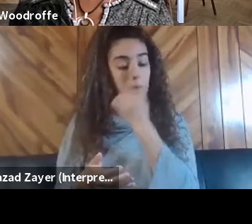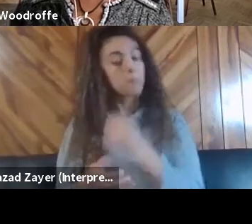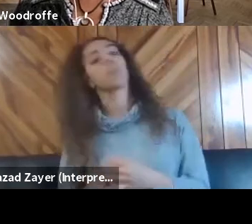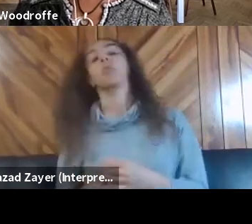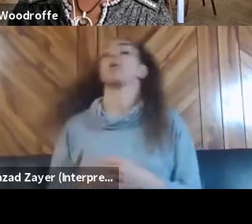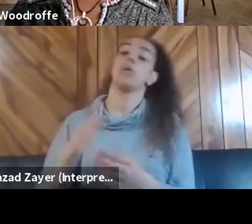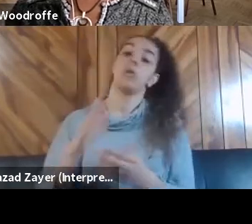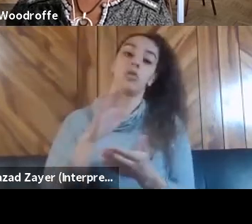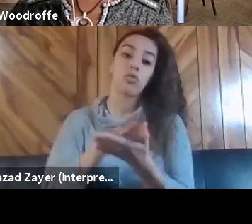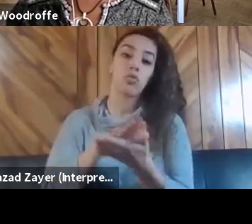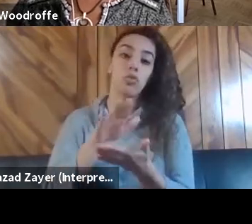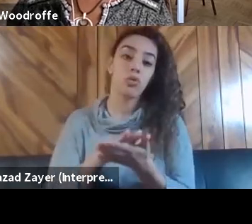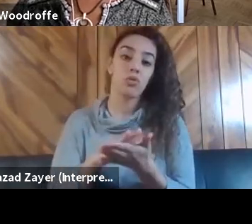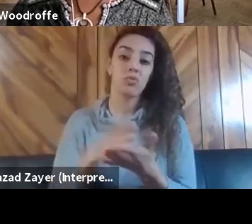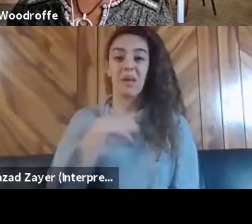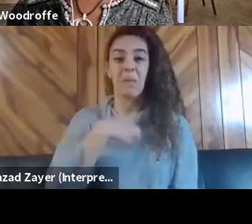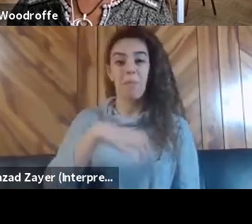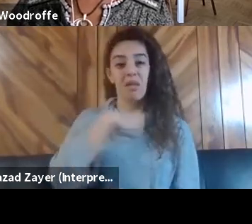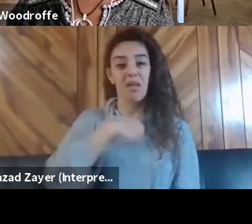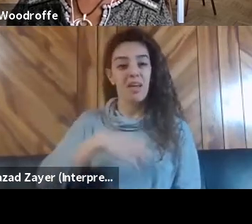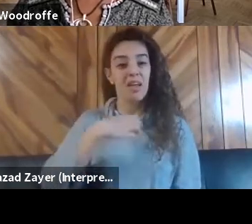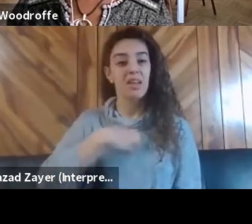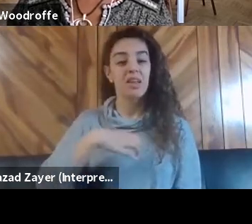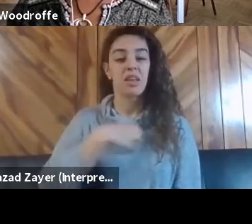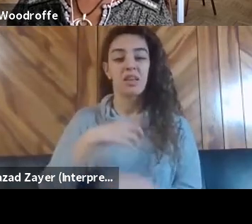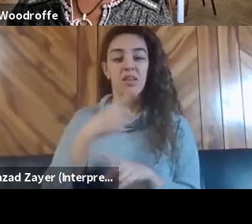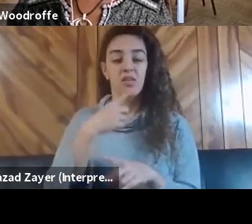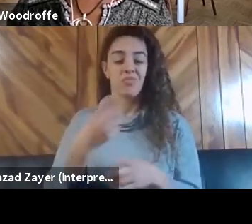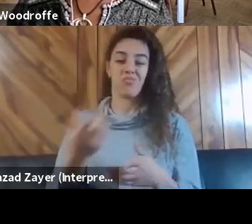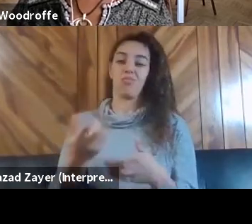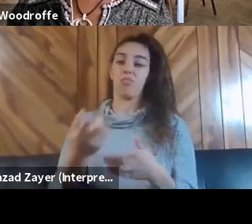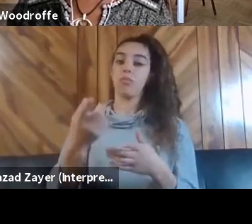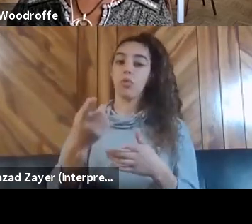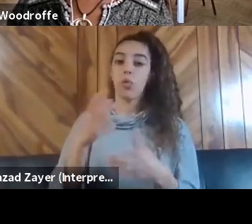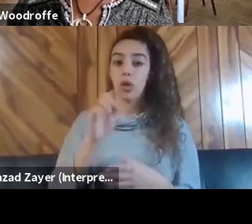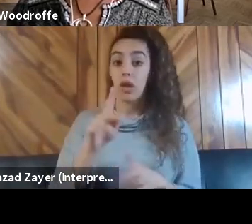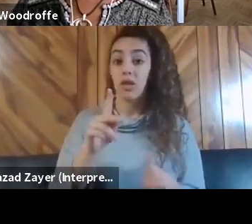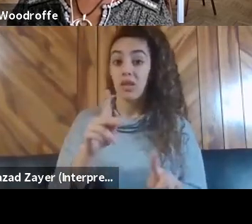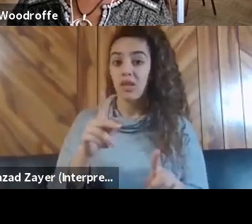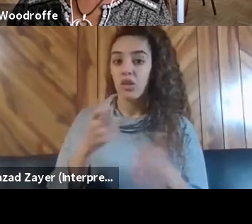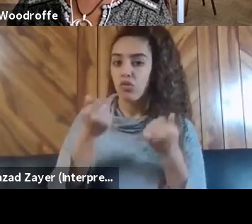you know, why don't we try something, I said, when my wife makes his sandwich in the morning, we're gonna cut it into